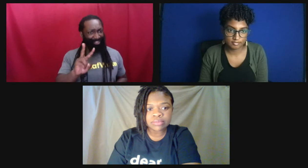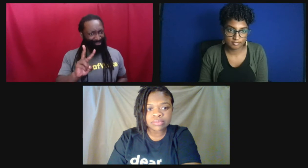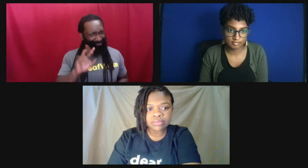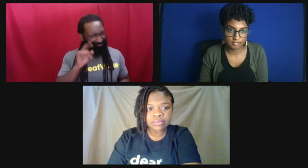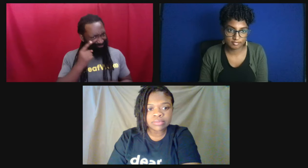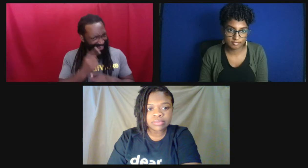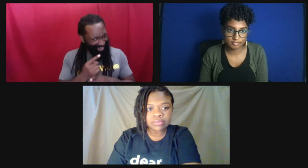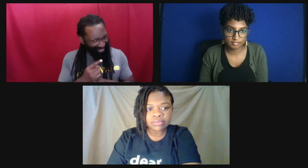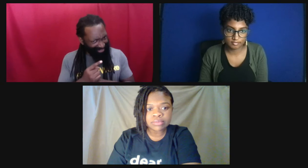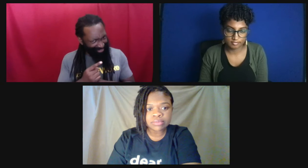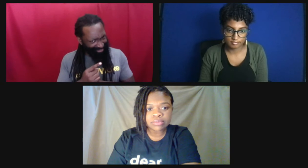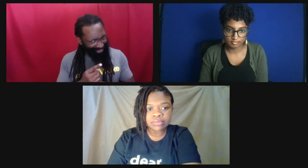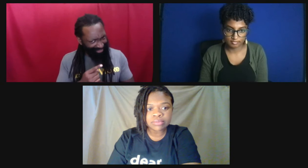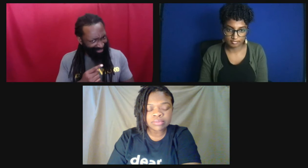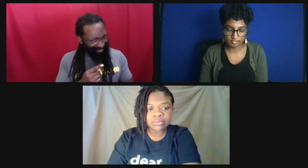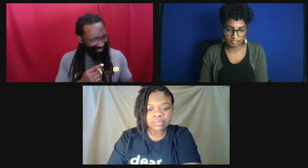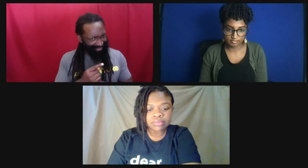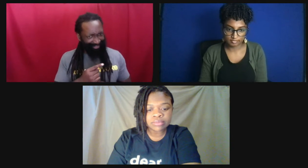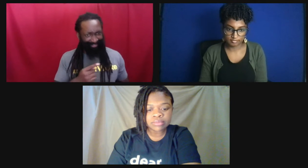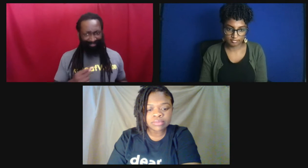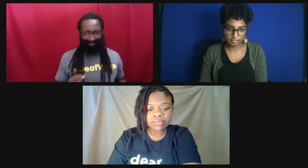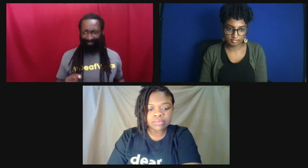you recognize that you were deaf at age two?